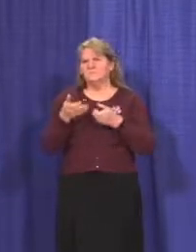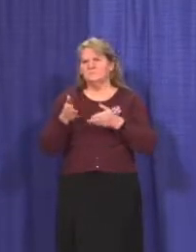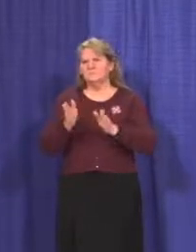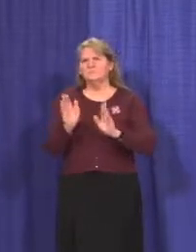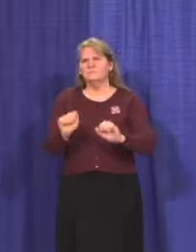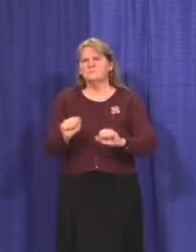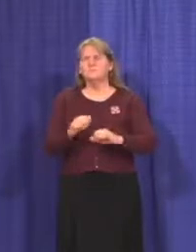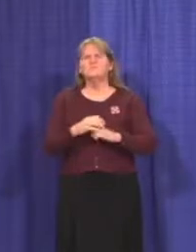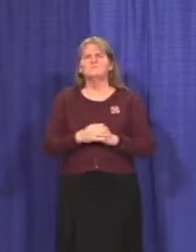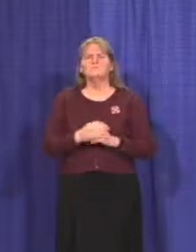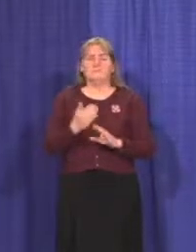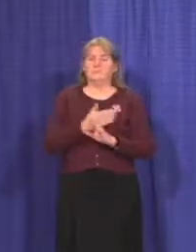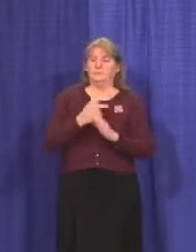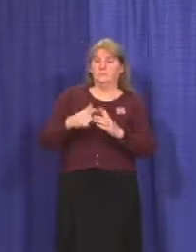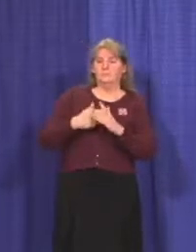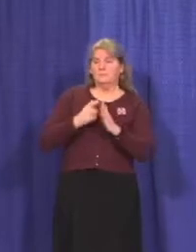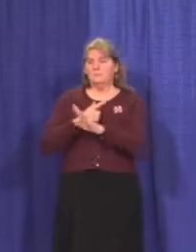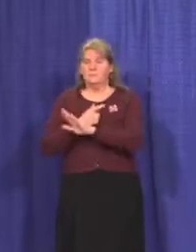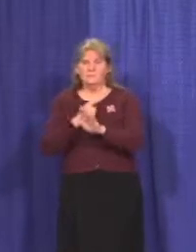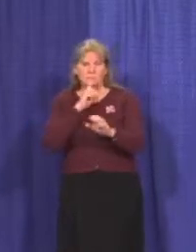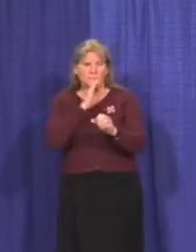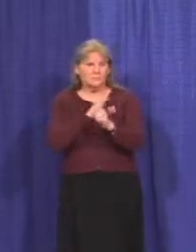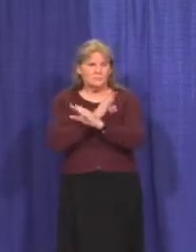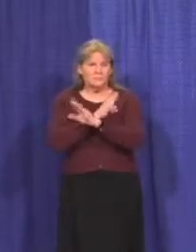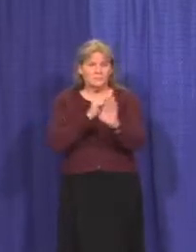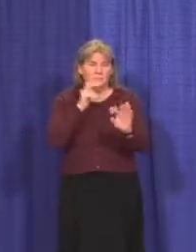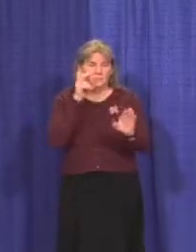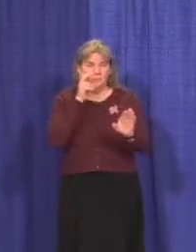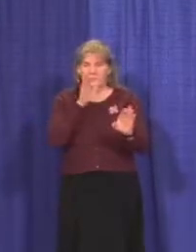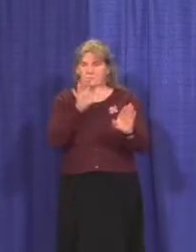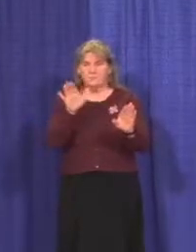US? IF ANY REPORTERS ARE HAVING PROBLEMS, PLEASE E-MAIL